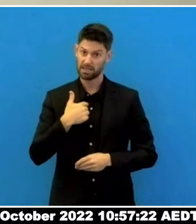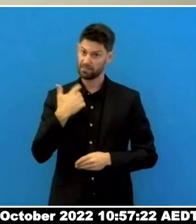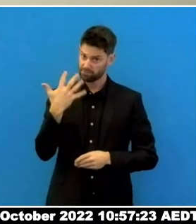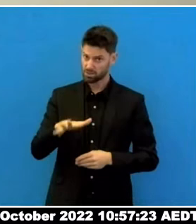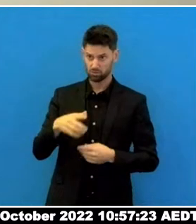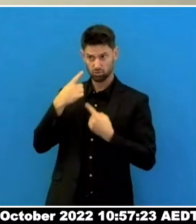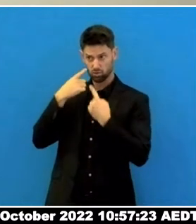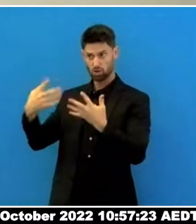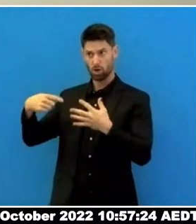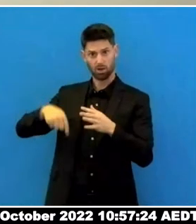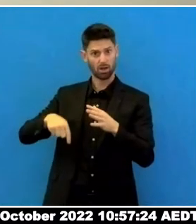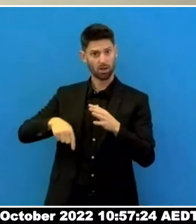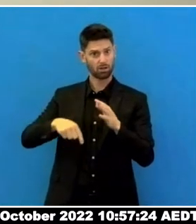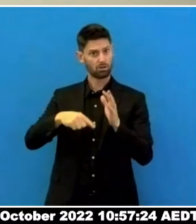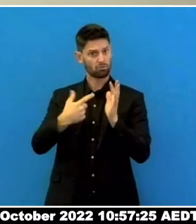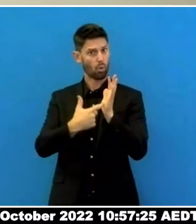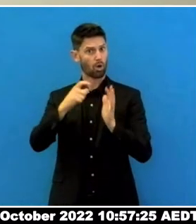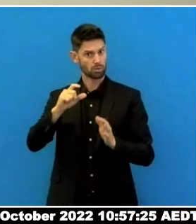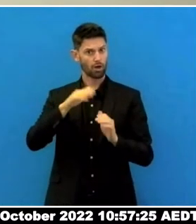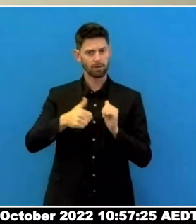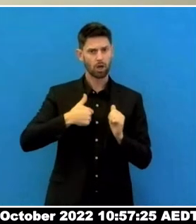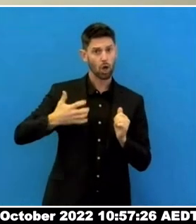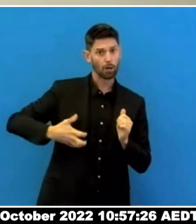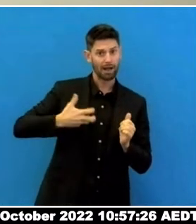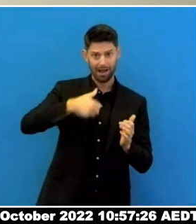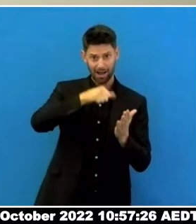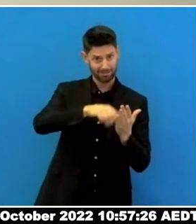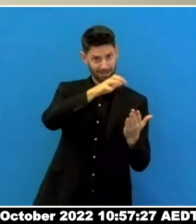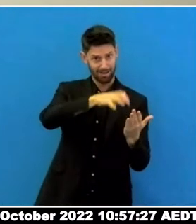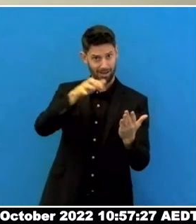I wrote to the Australian Government about my treatment on Nauru.